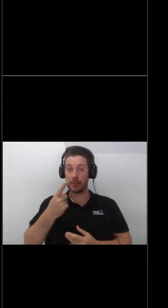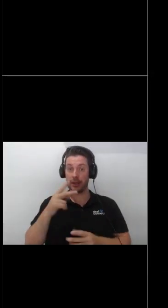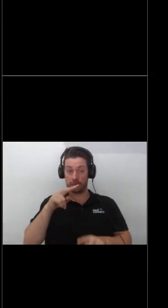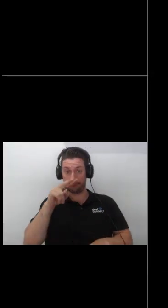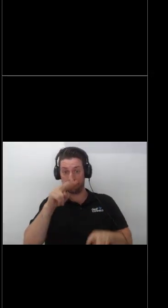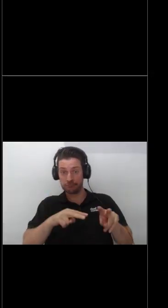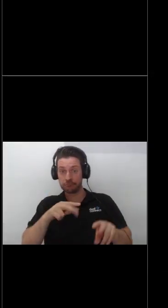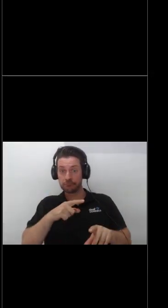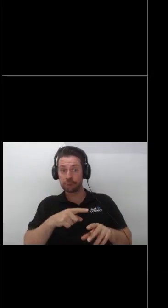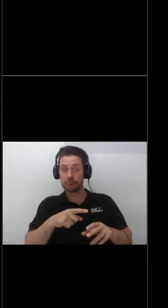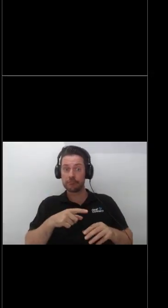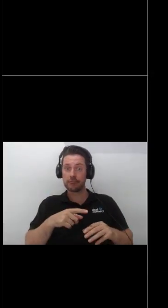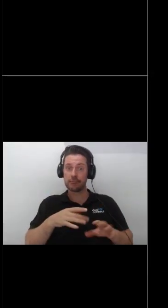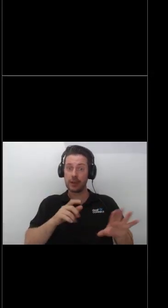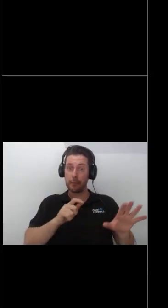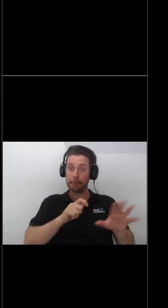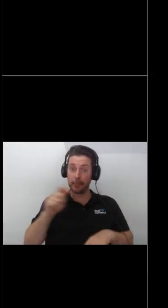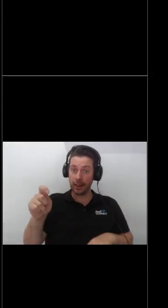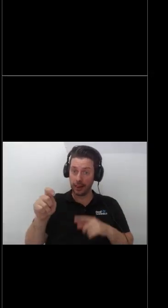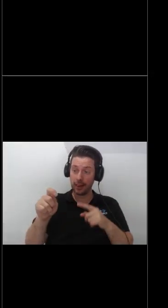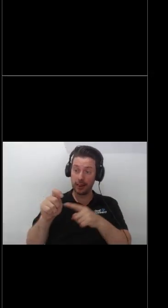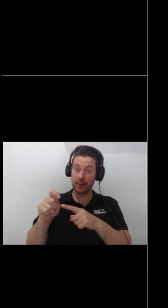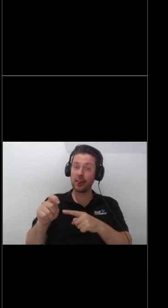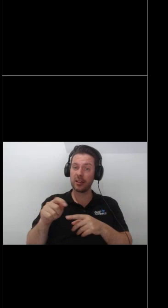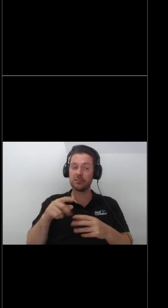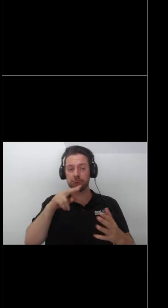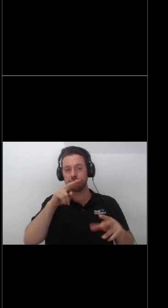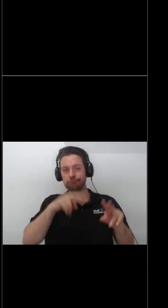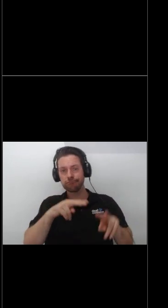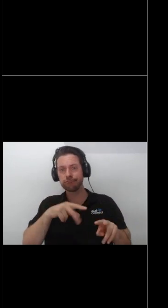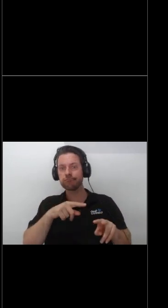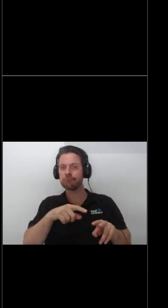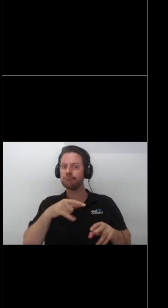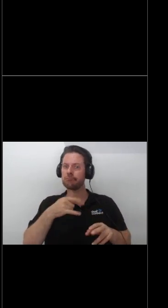the applicant is more likely than not to be successful